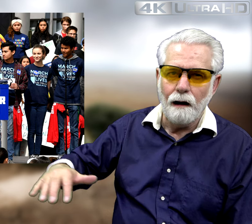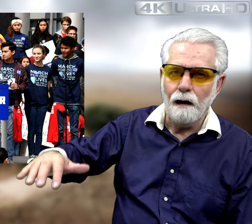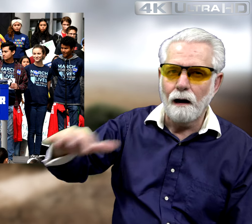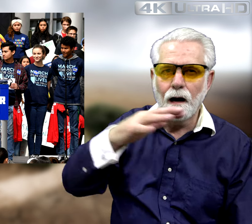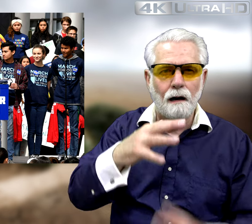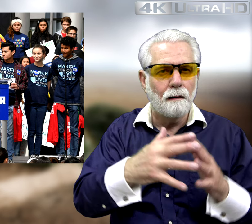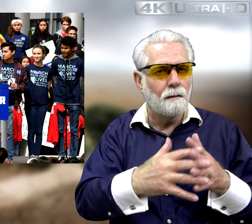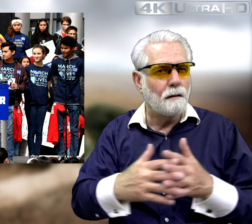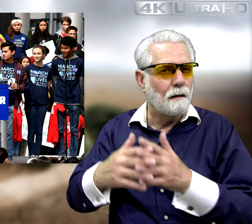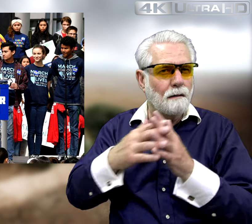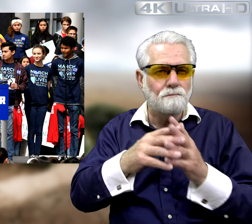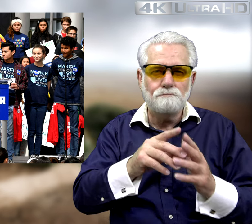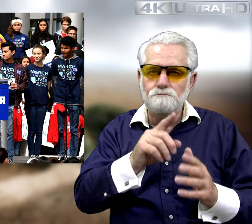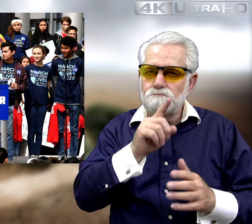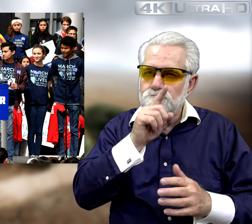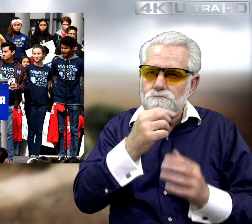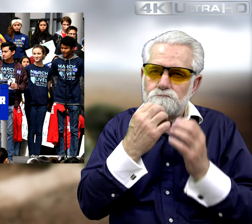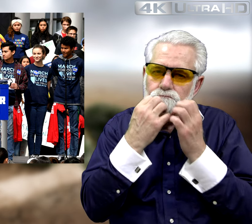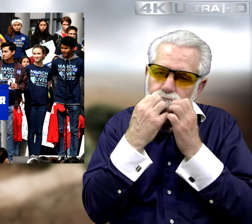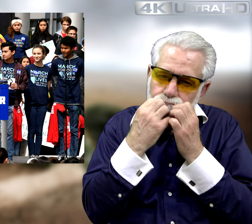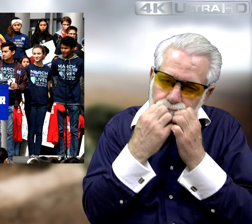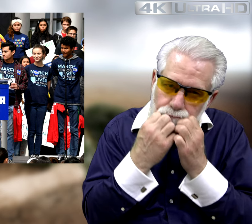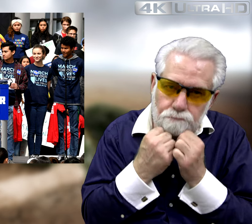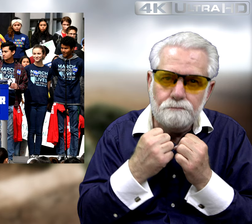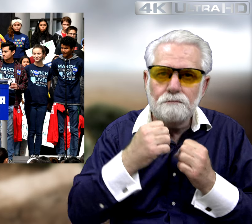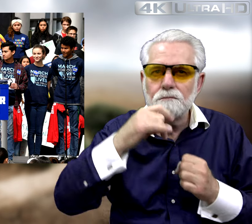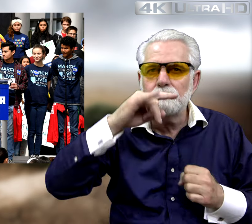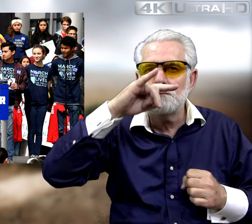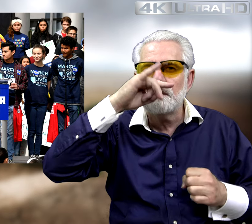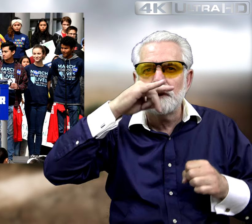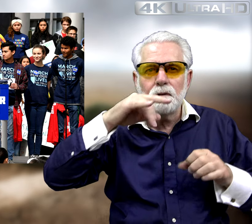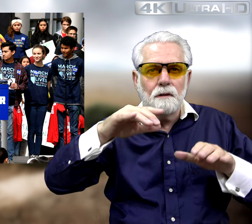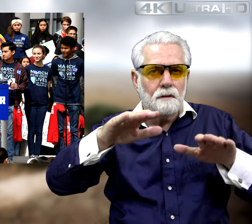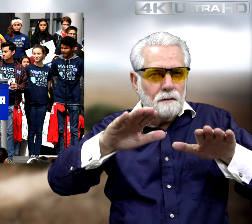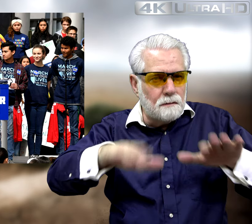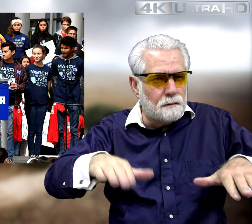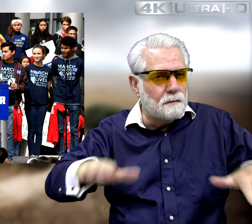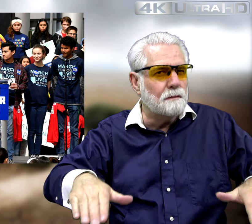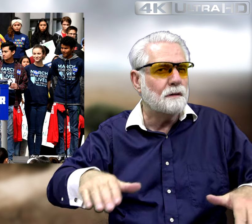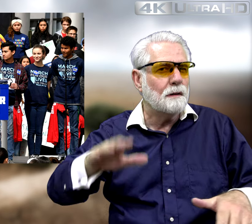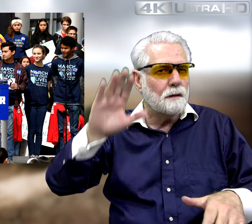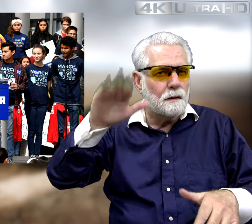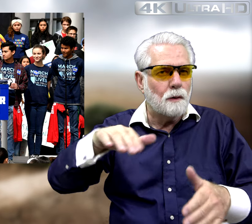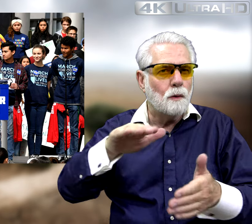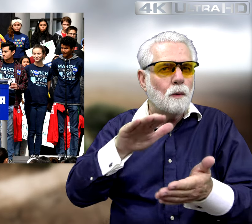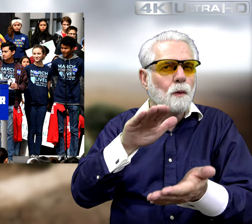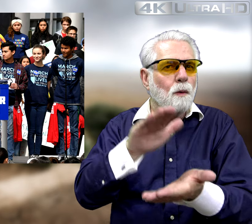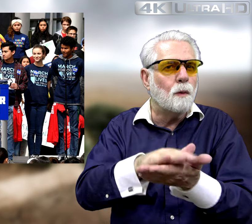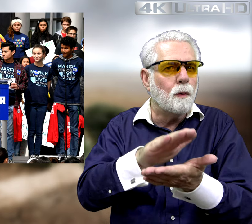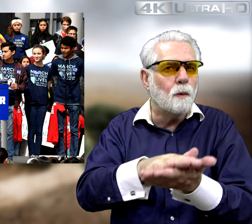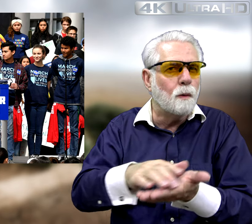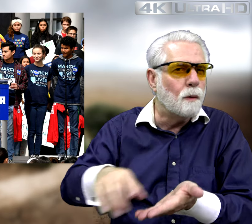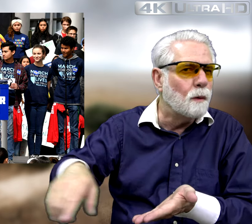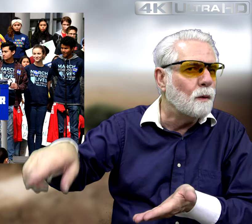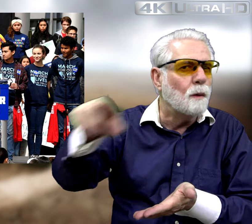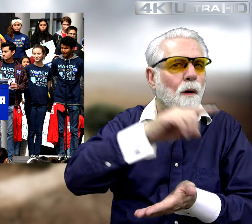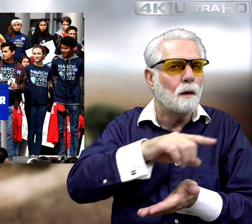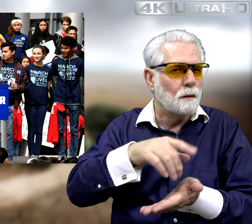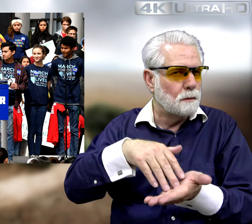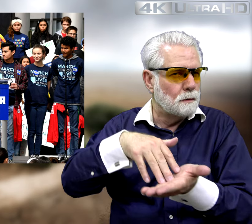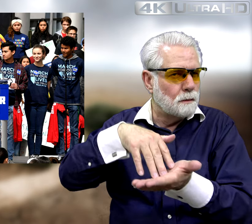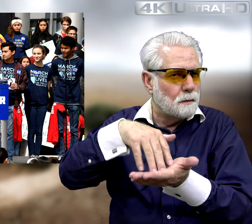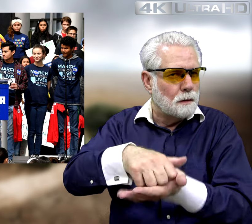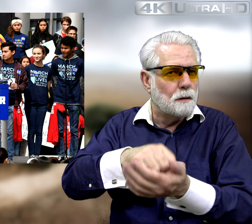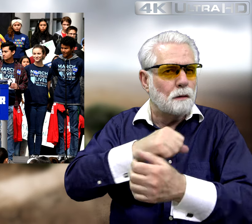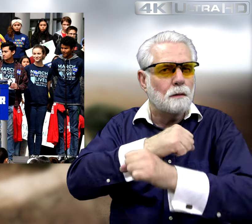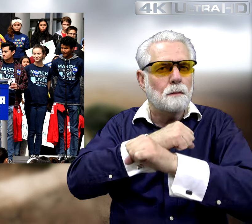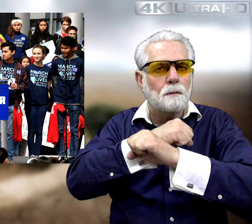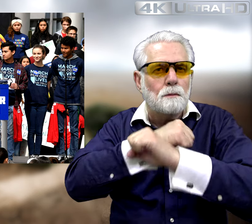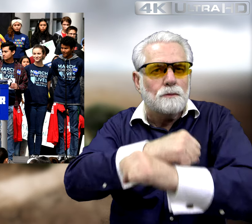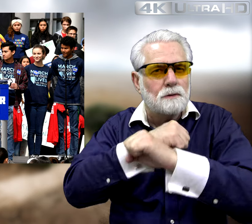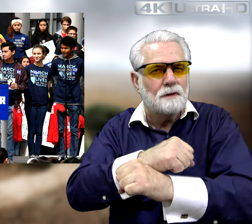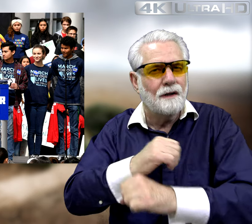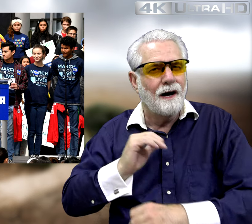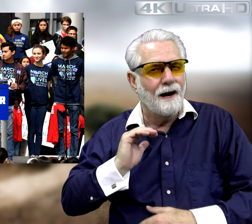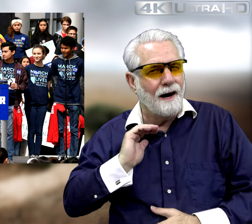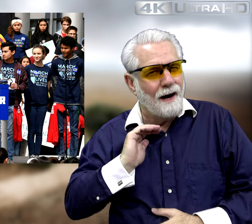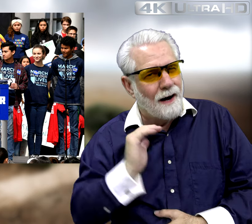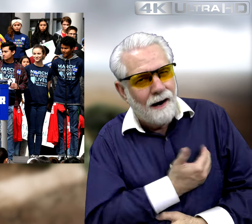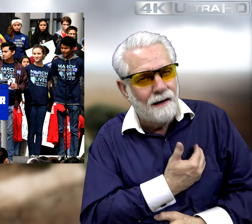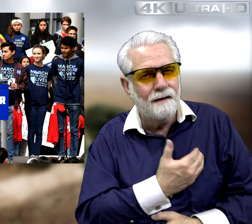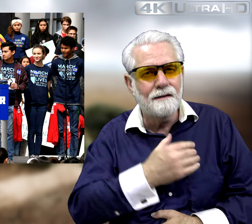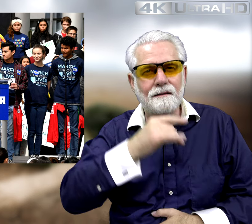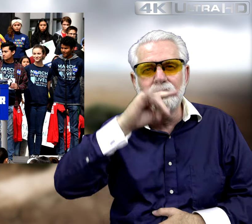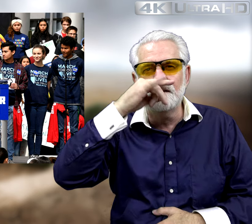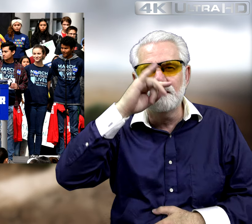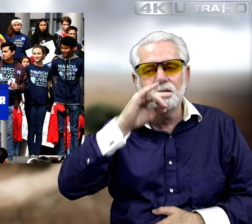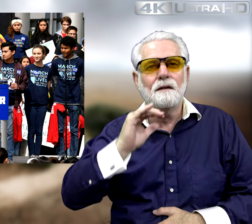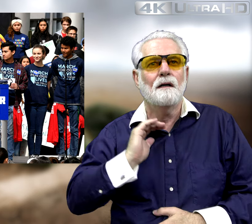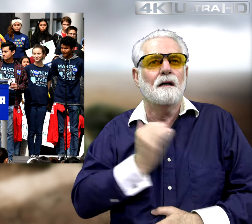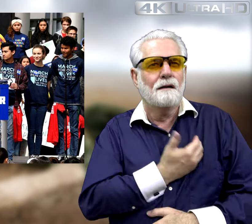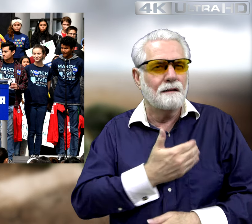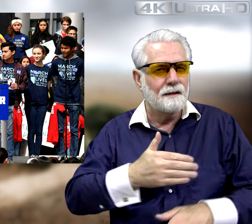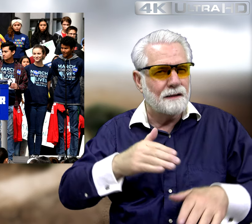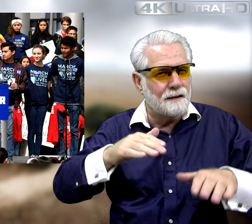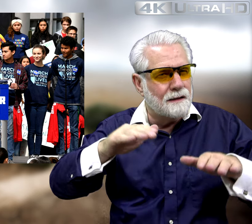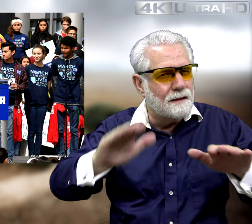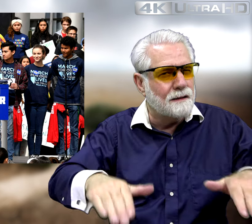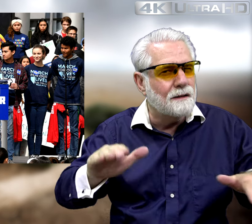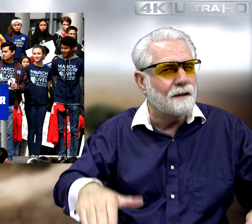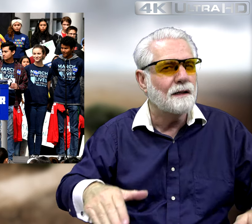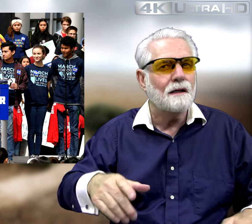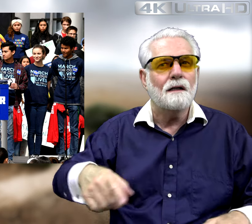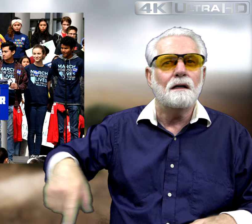Wow. All over America people really cherish their kids or children. Some schools have really weak security to protect our kids or our children.